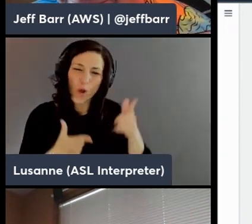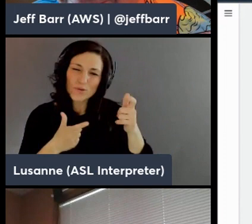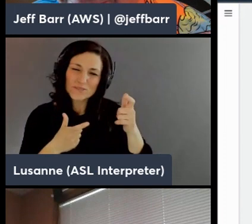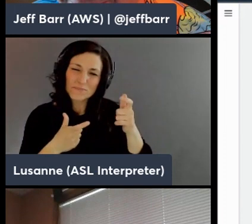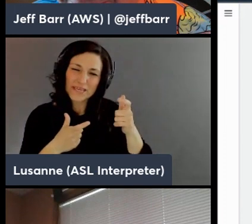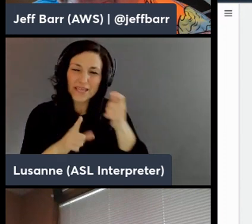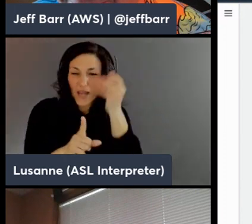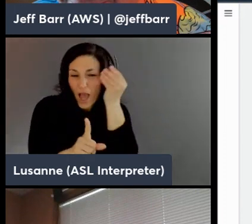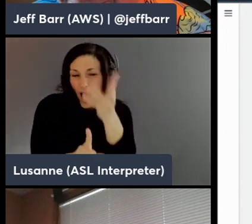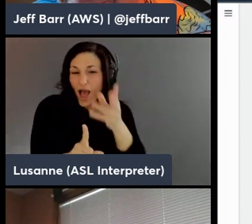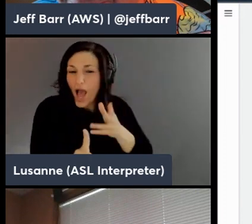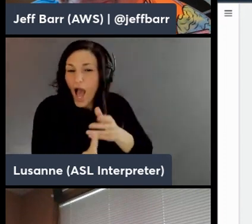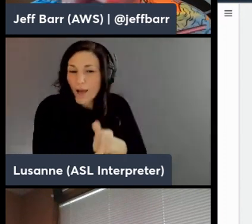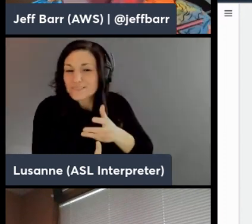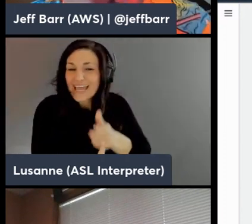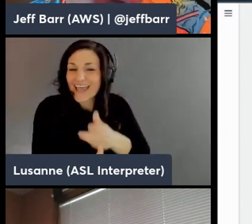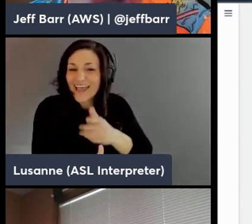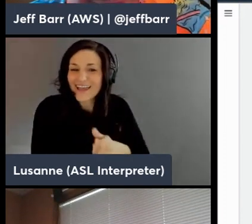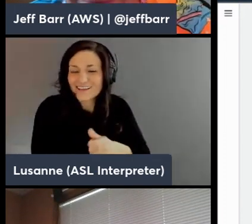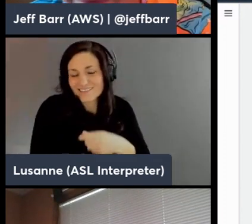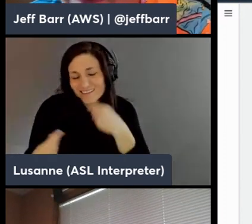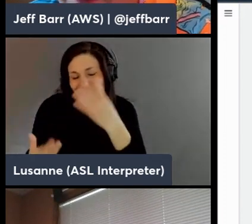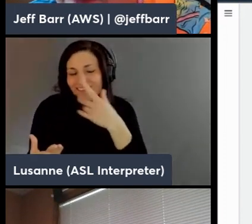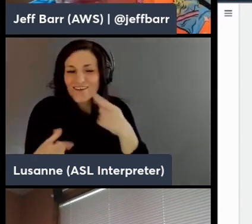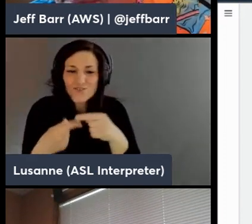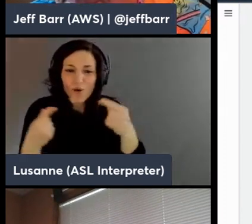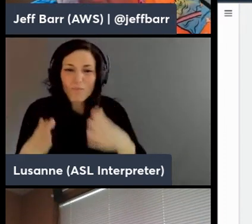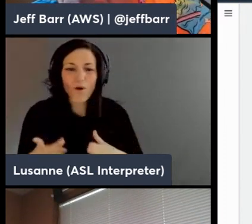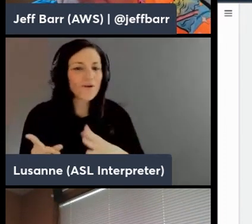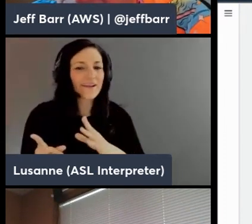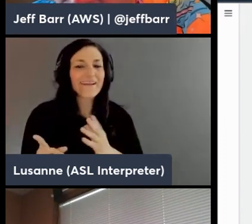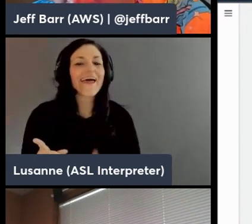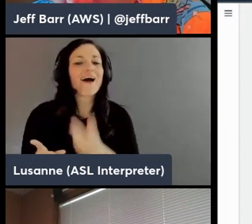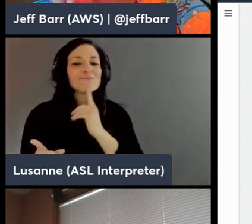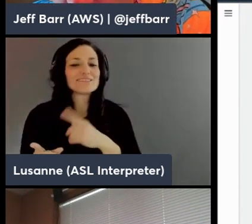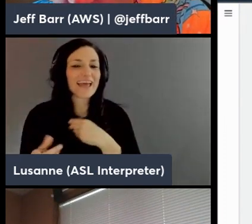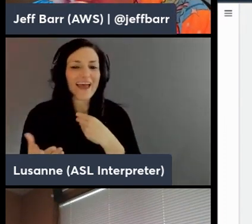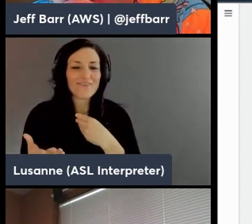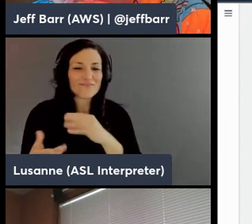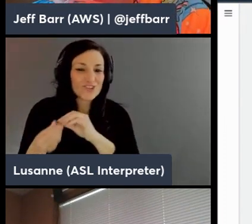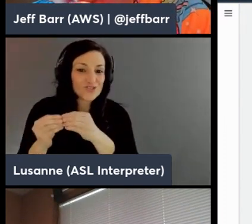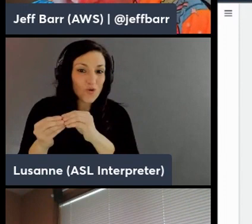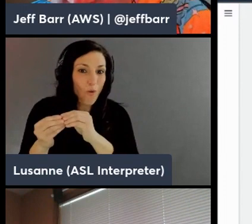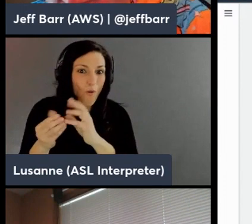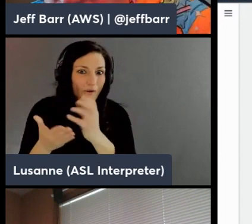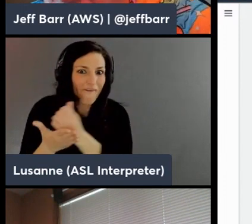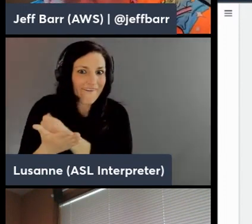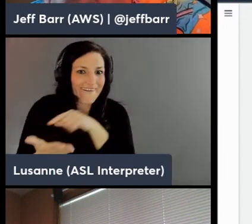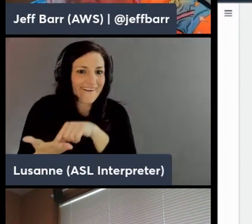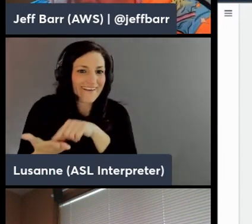like how much they'd gotten the score for, and you can also see the event that we sent here.